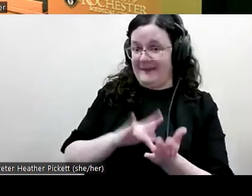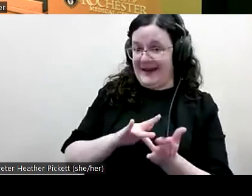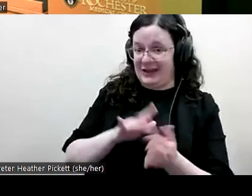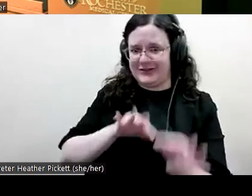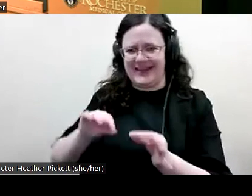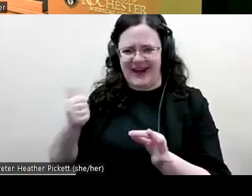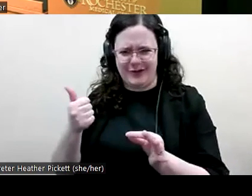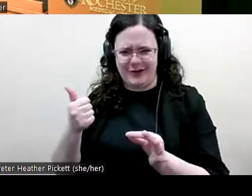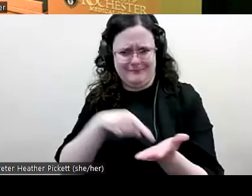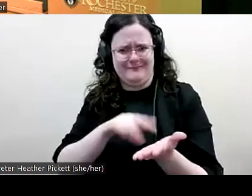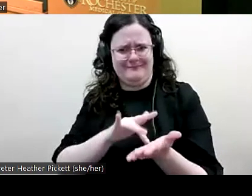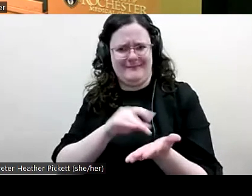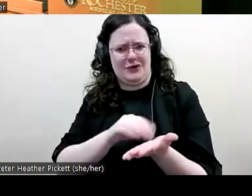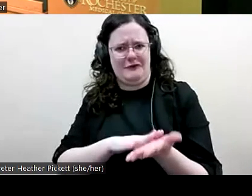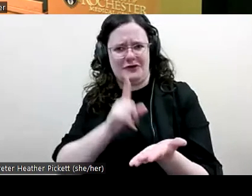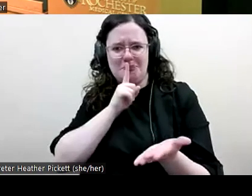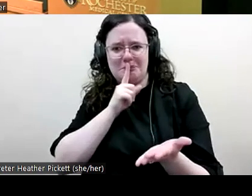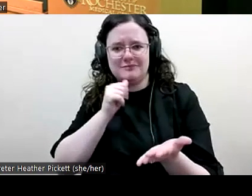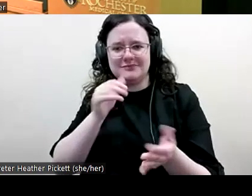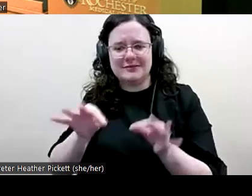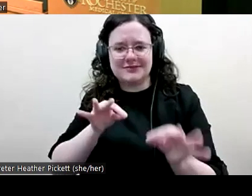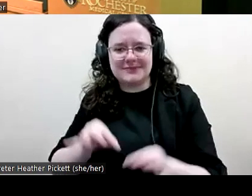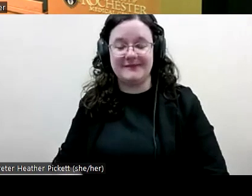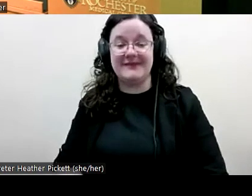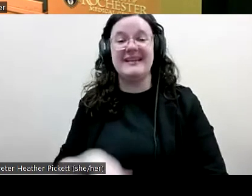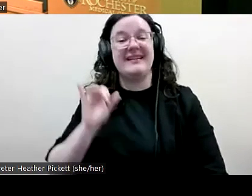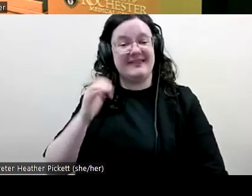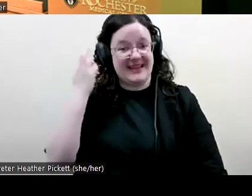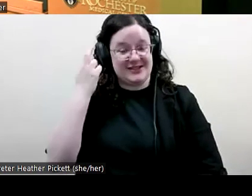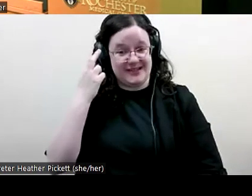why you know when we talk about Hippa it's like families don't want those medical records They